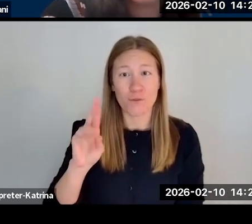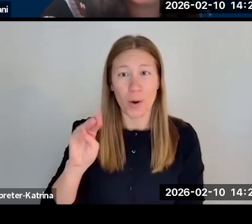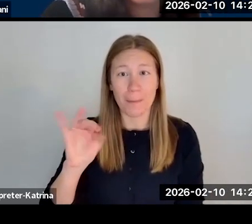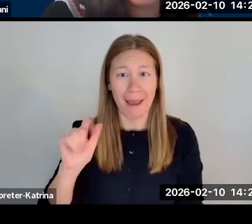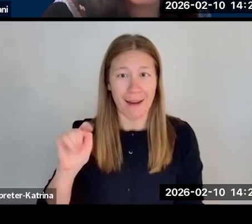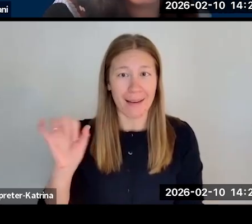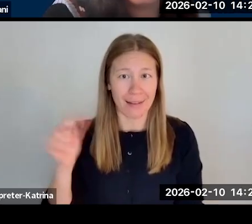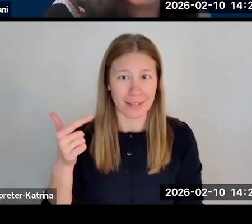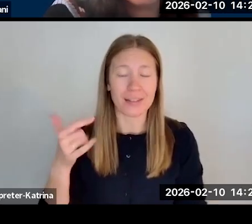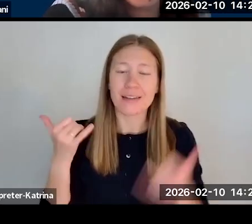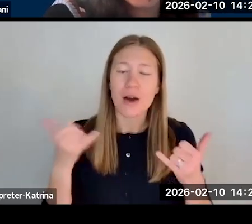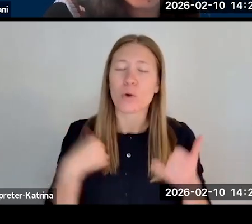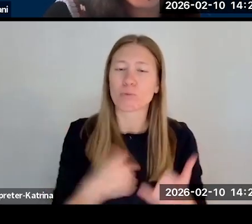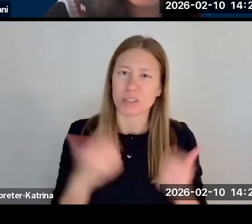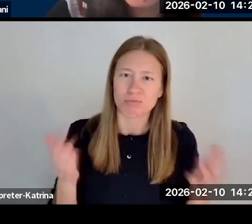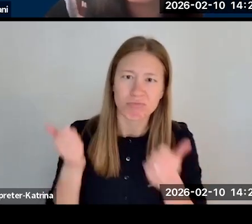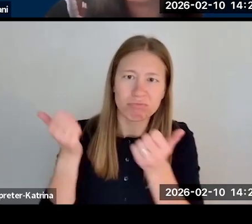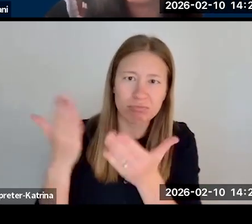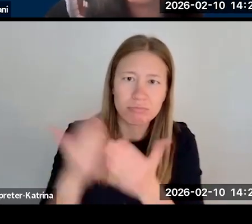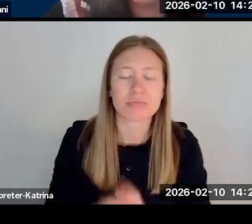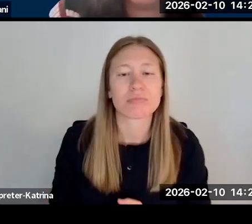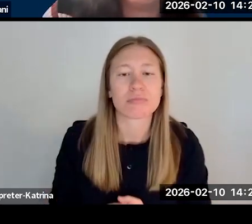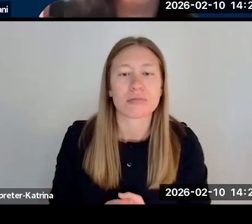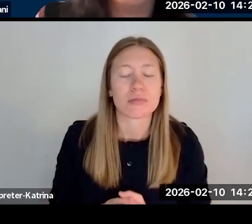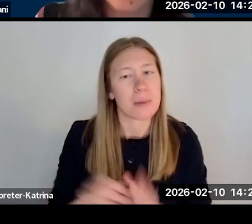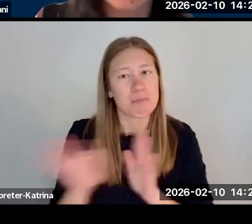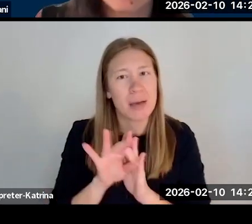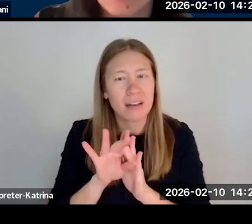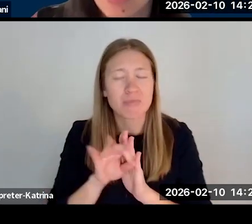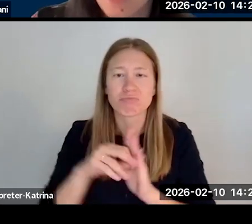that we are picking legible, easy to read fonts.